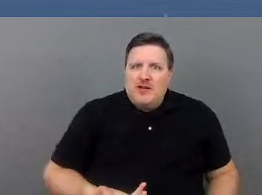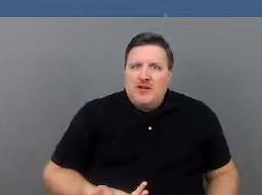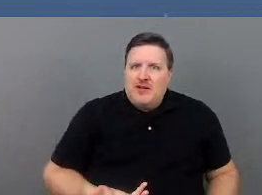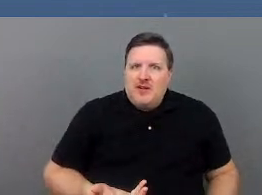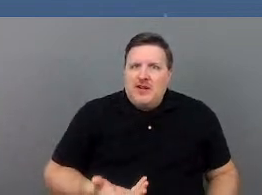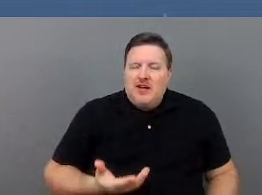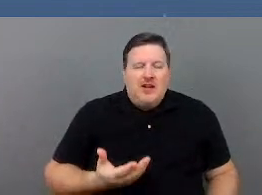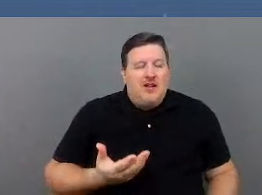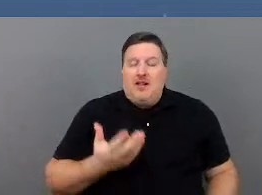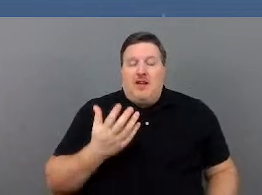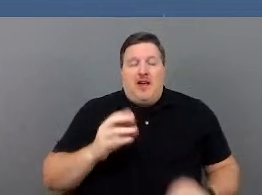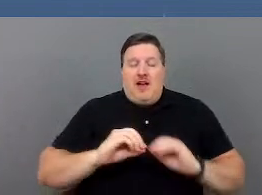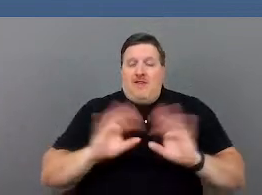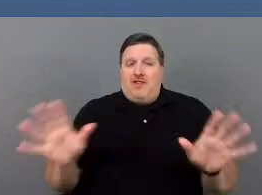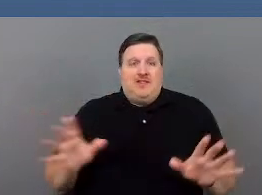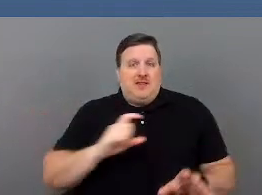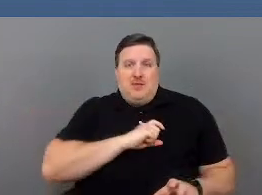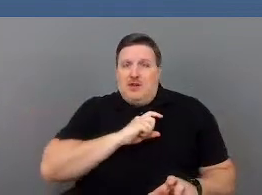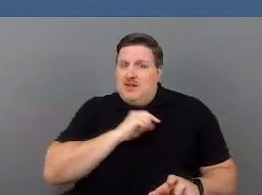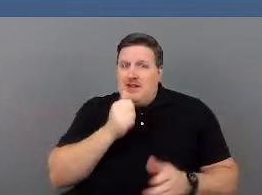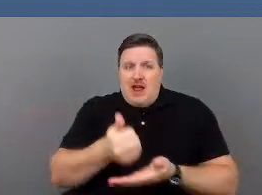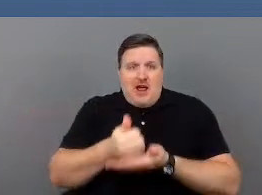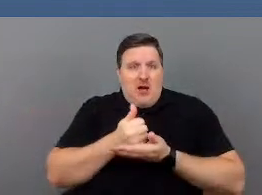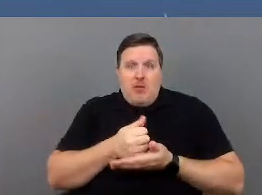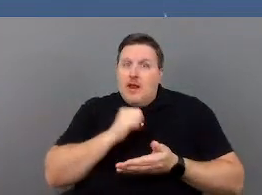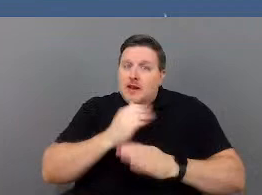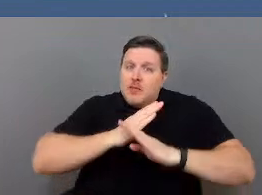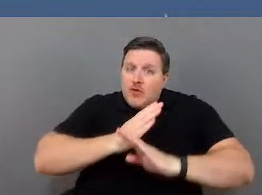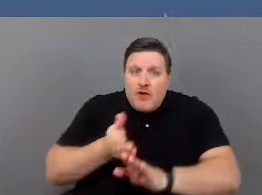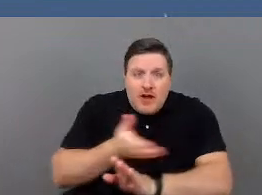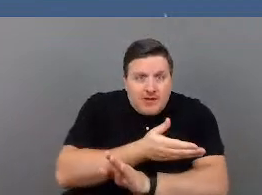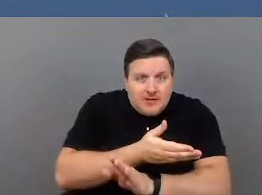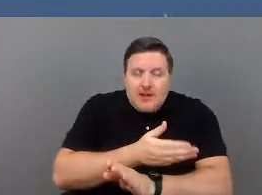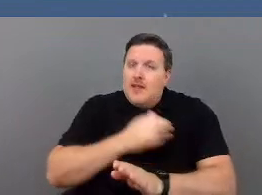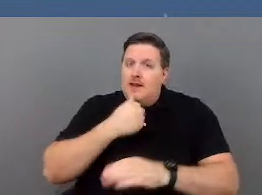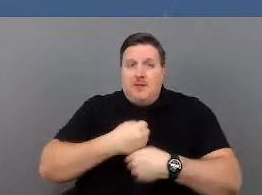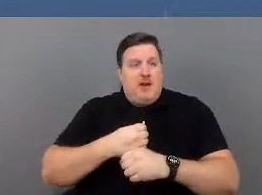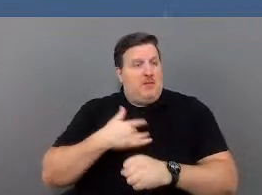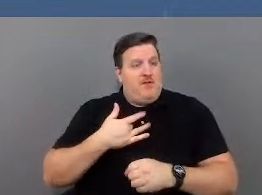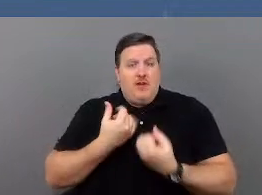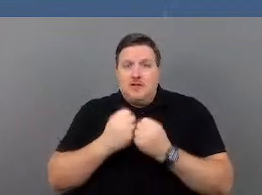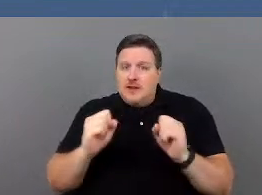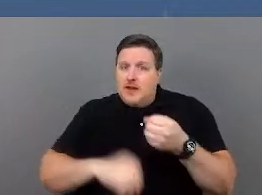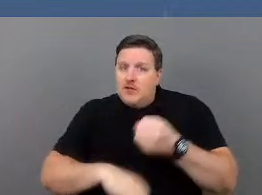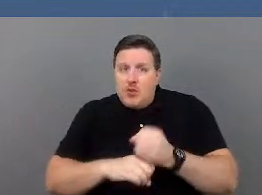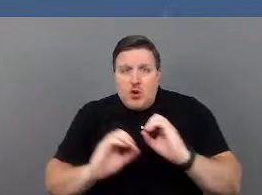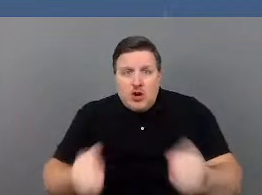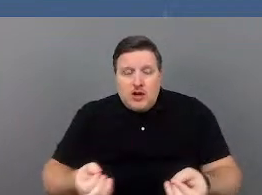THEY DID NOT MAKE ME FEEL SAFE OR SUPPORTED. THEY DIDN'T -- THEY DIDN'T INVESTIGATE THE ADDRESS. THEY DIDN'T DO ANYTHING.